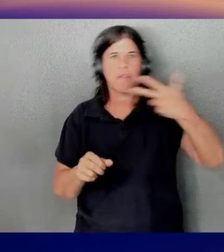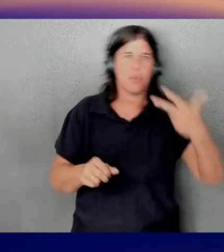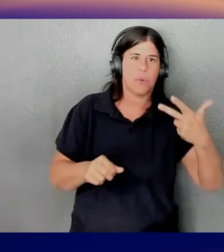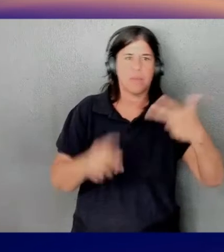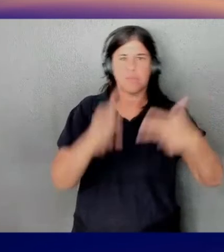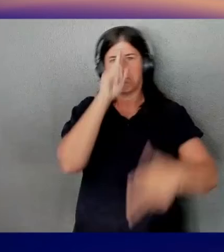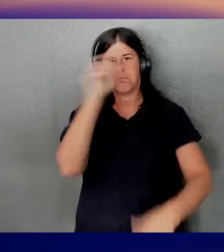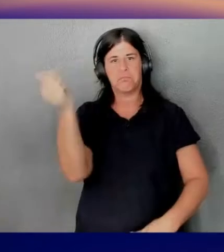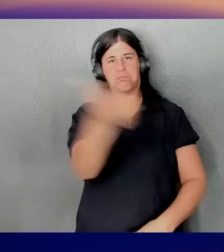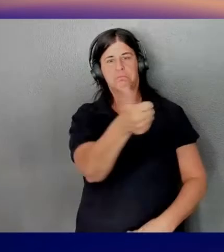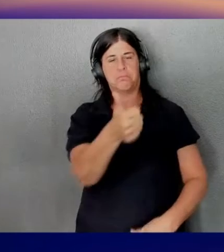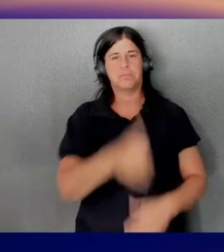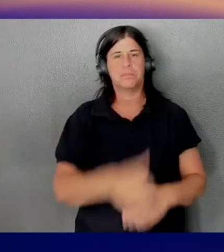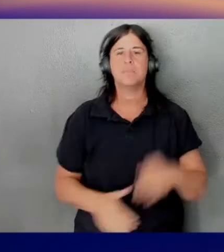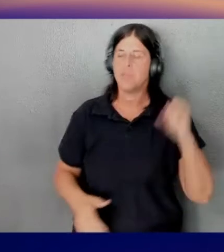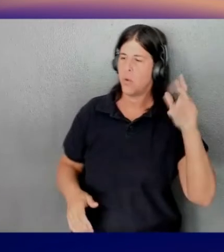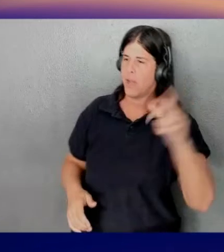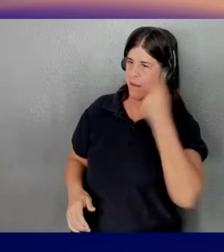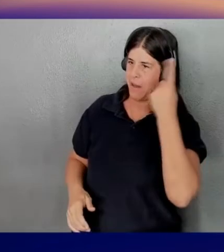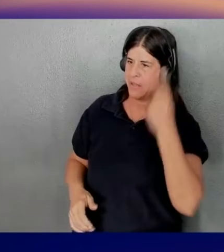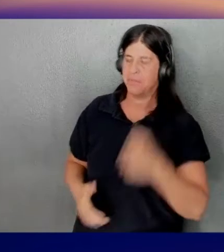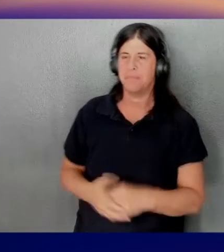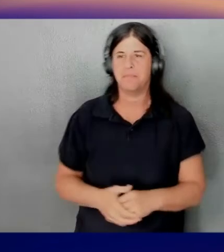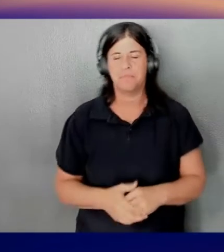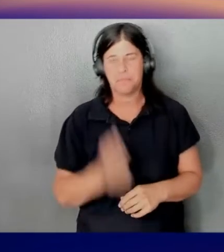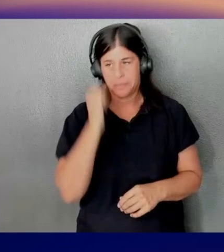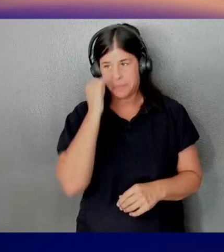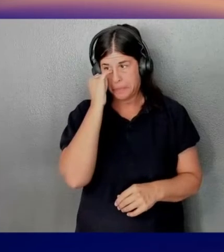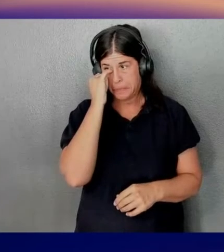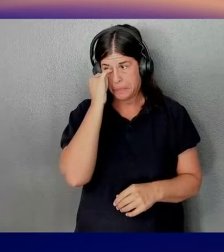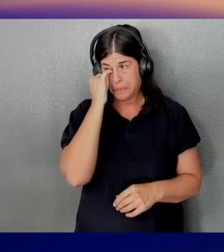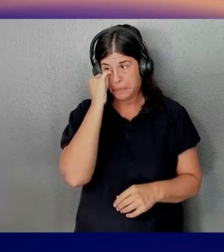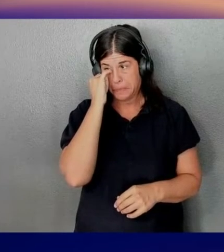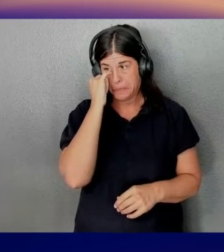Okay. I gotcha. Okay. I told you I was new to ML.